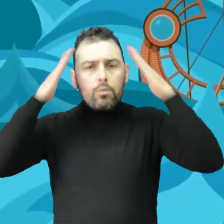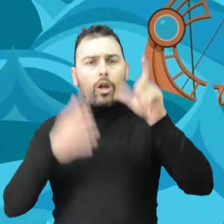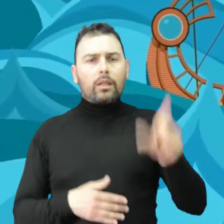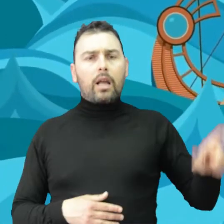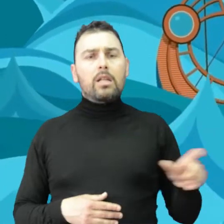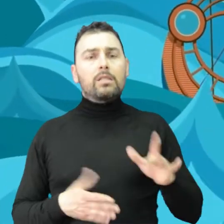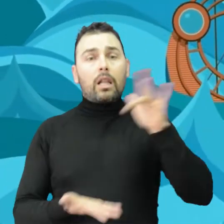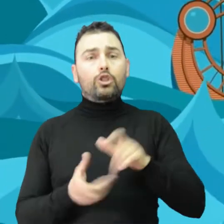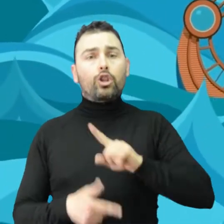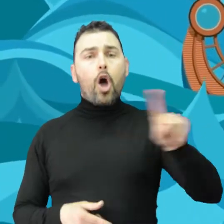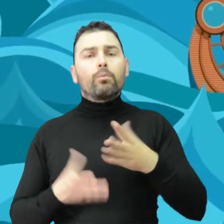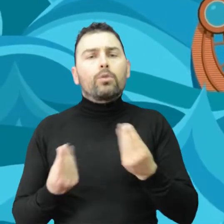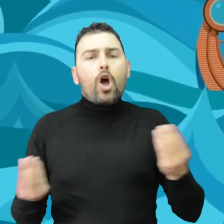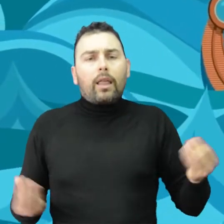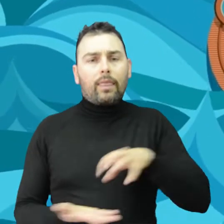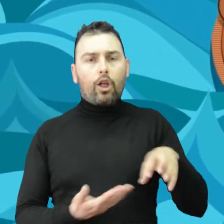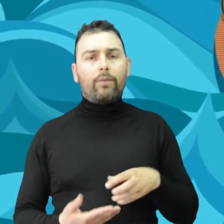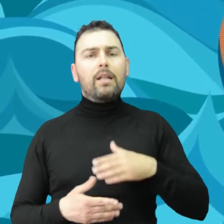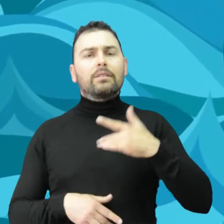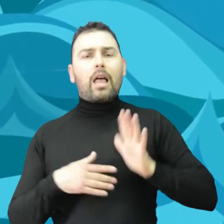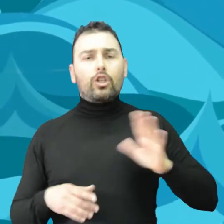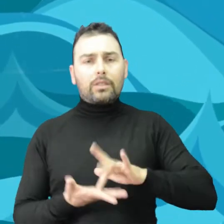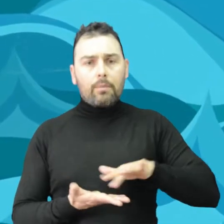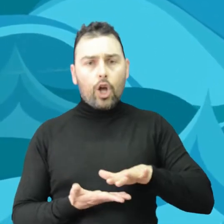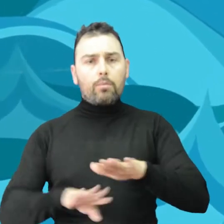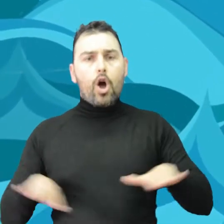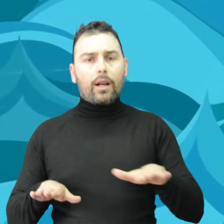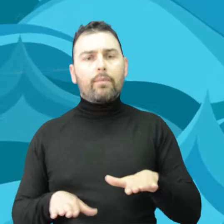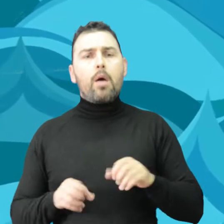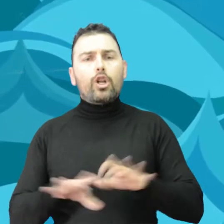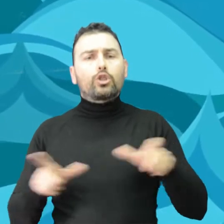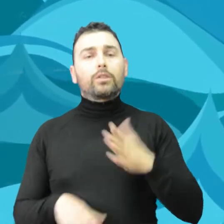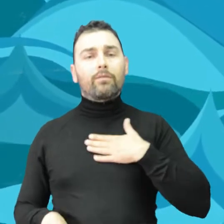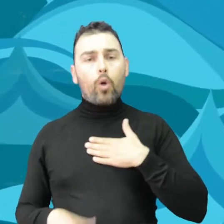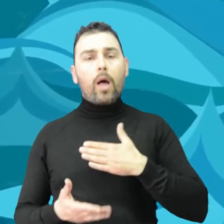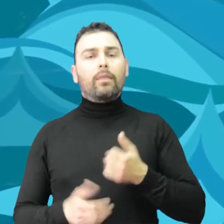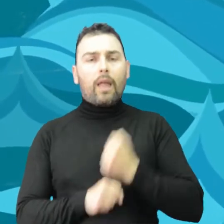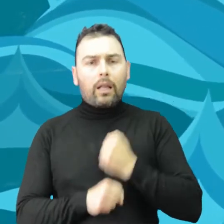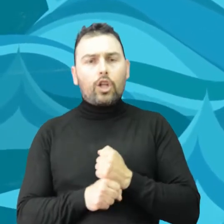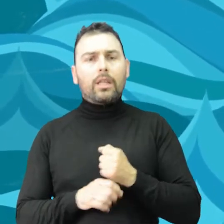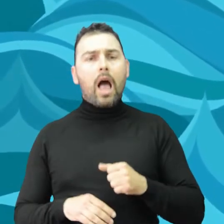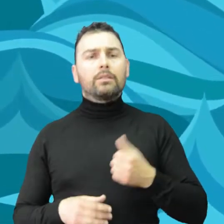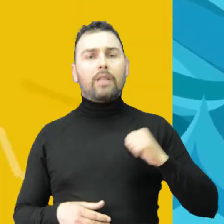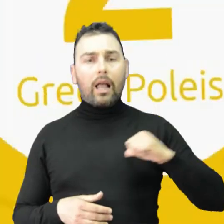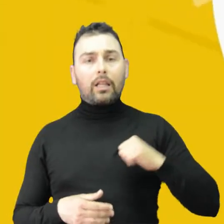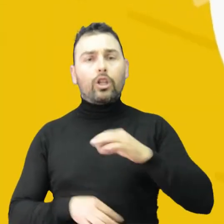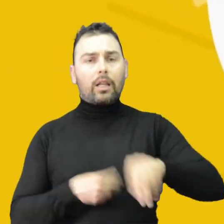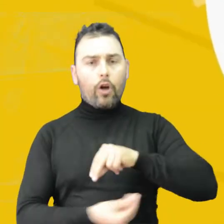extending their commercial activity and craftsmanship trade. 2. Greek Poleis